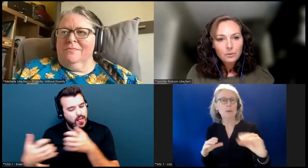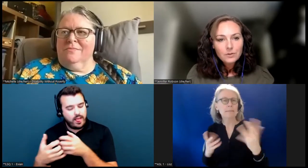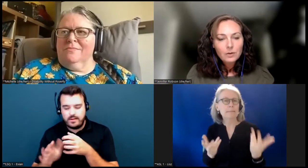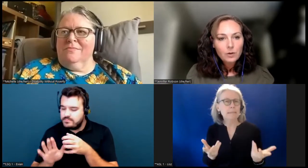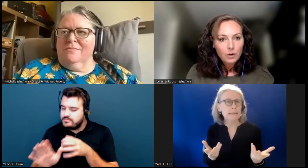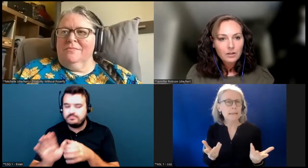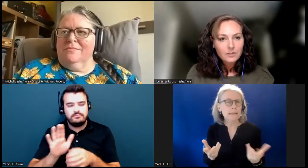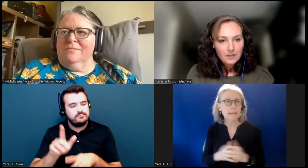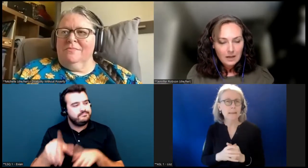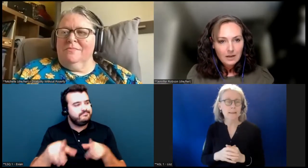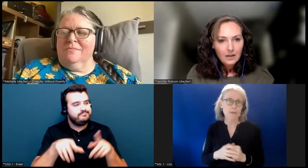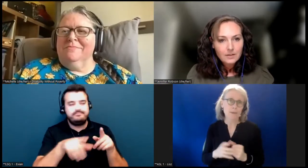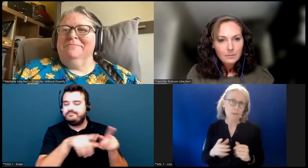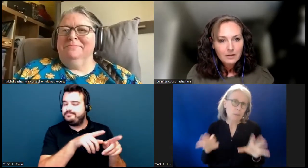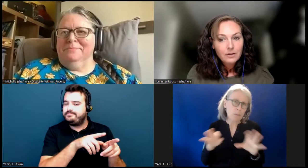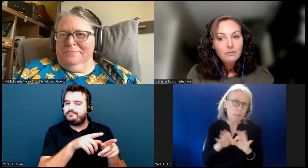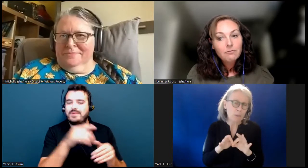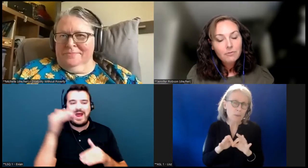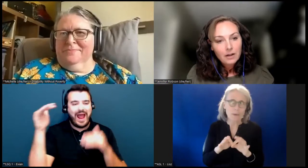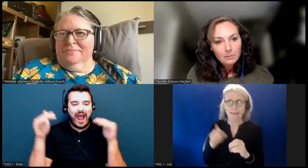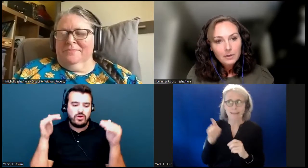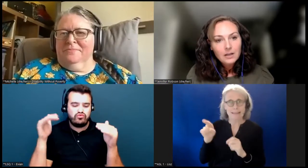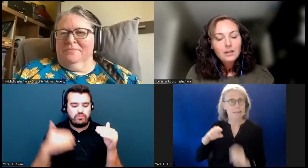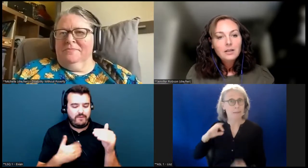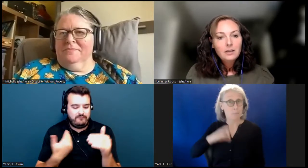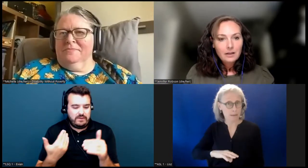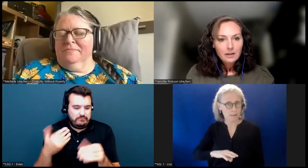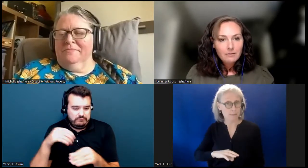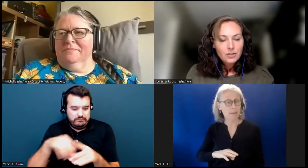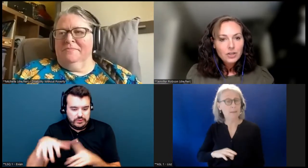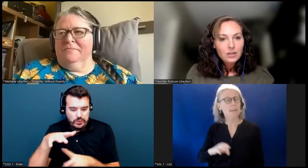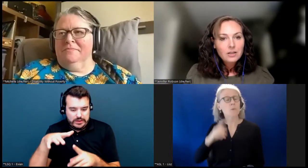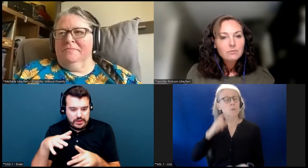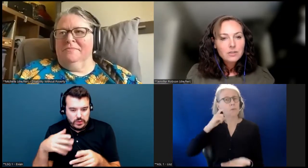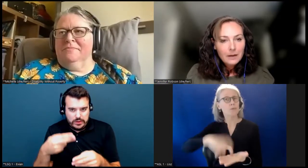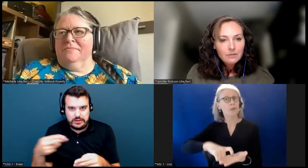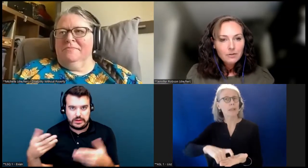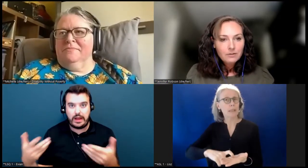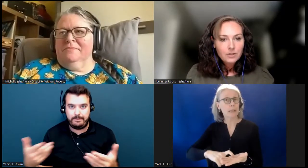PRINCIPLES THAT WE WANT TO SEE IN THIS BENEFIT FROM -- THAT CONVENTION IS RESPECT FOR INDIVIDUAL